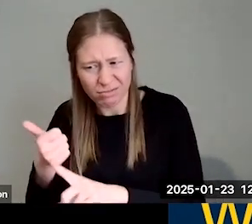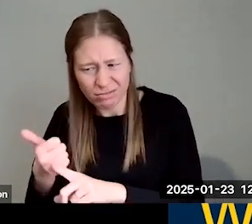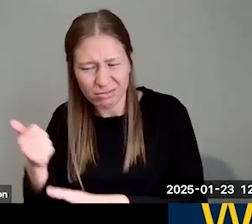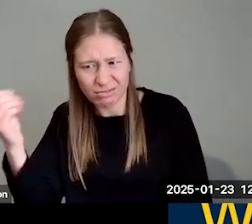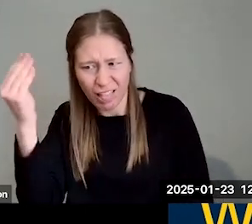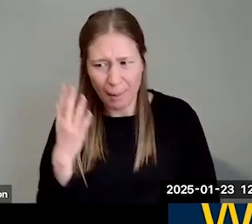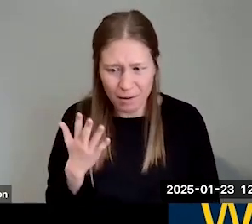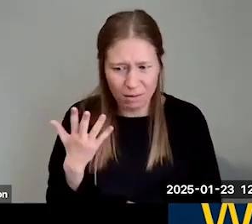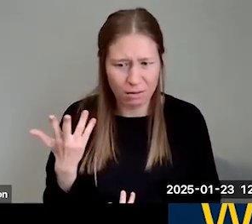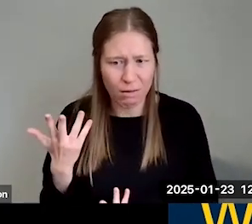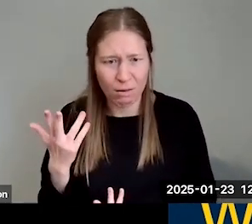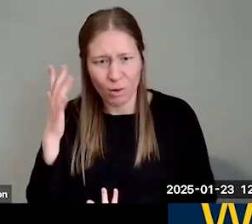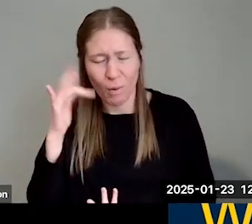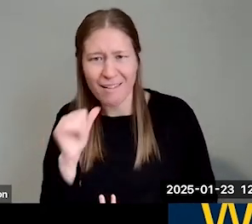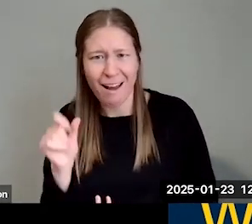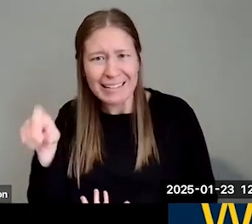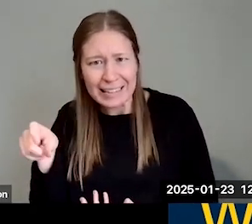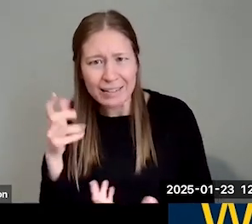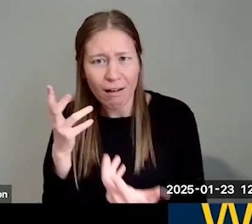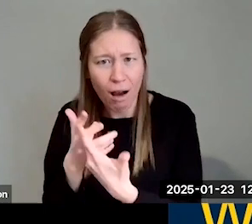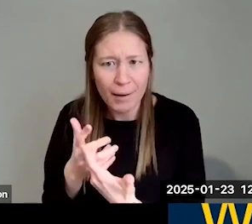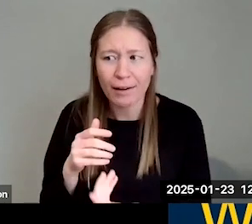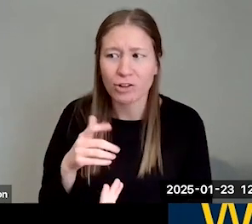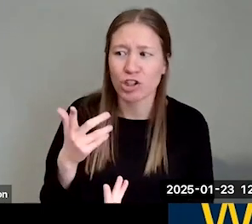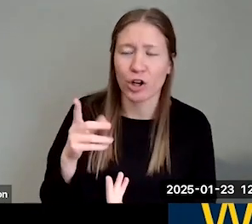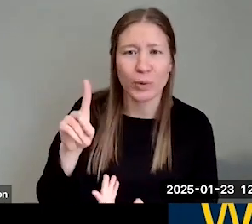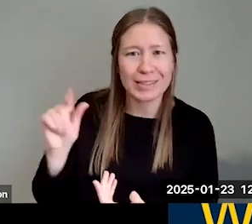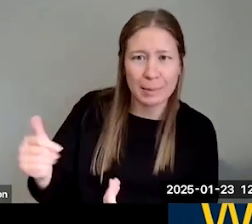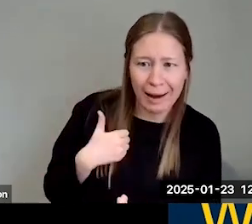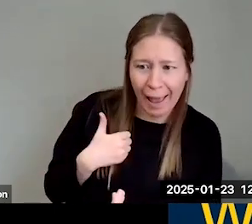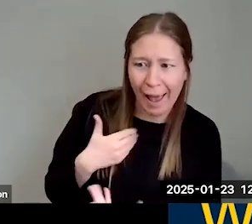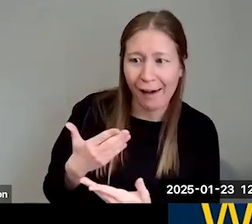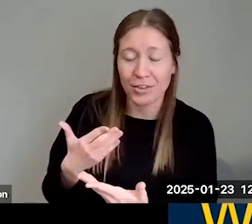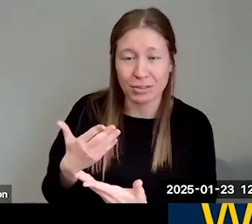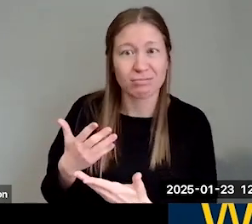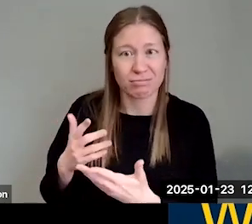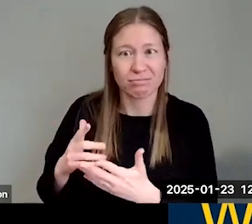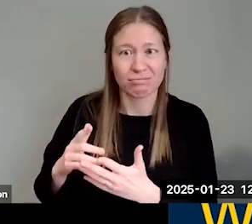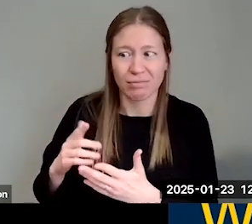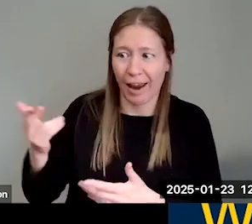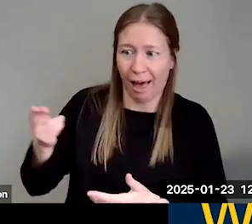or their disability upon hire. And, while everyone has different reasons for disclosing